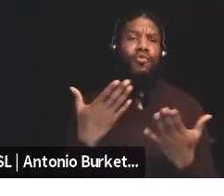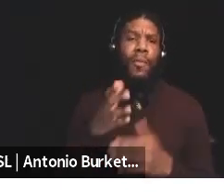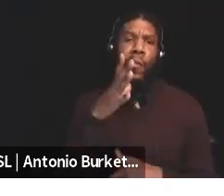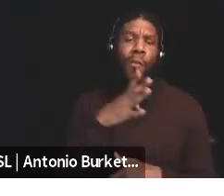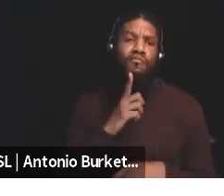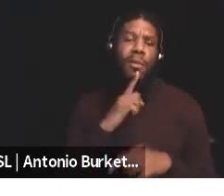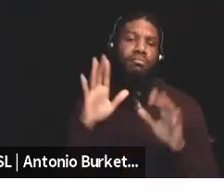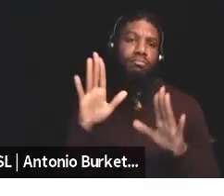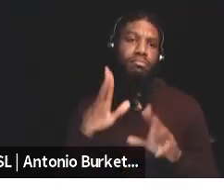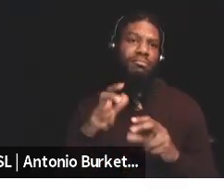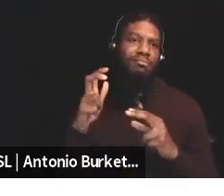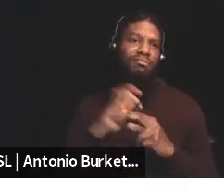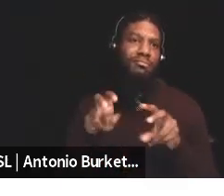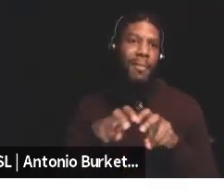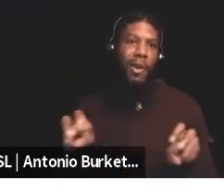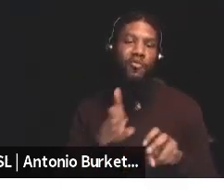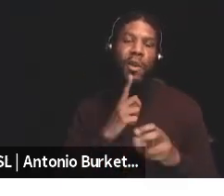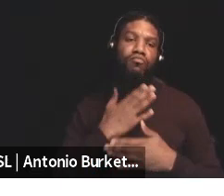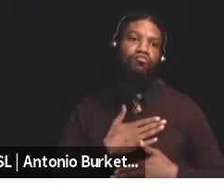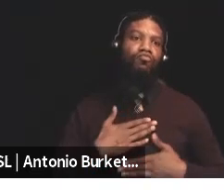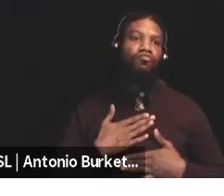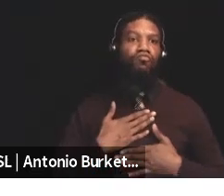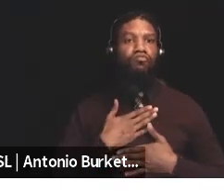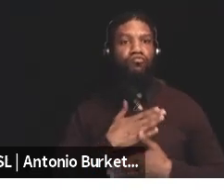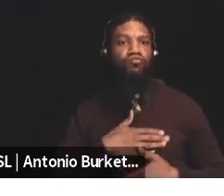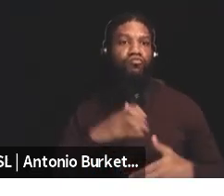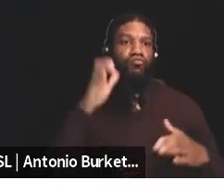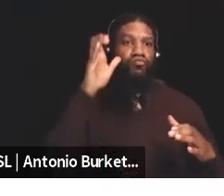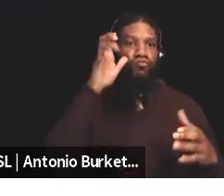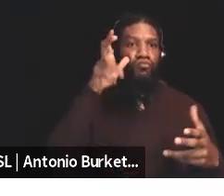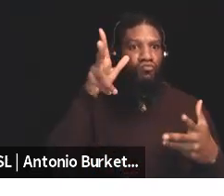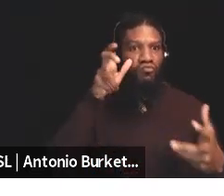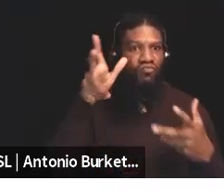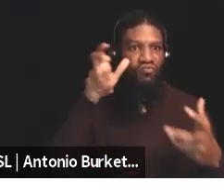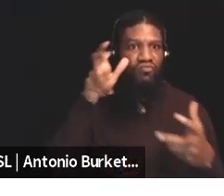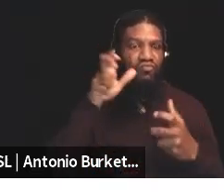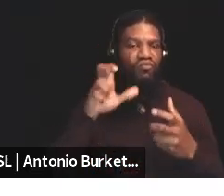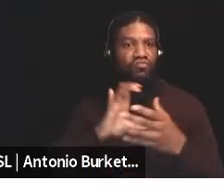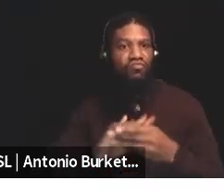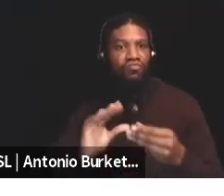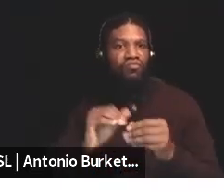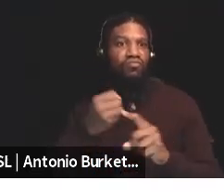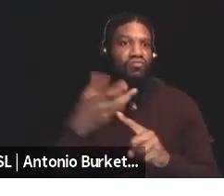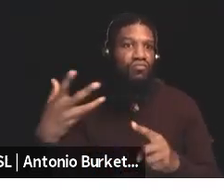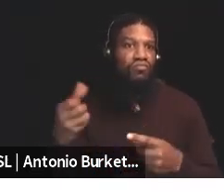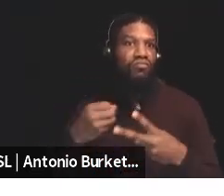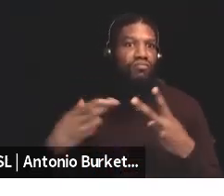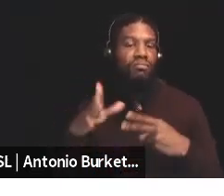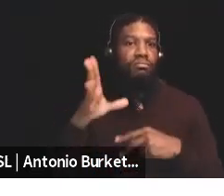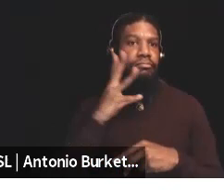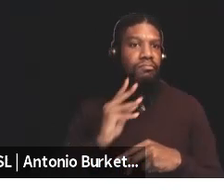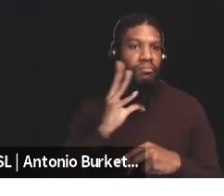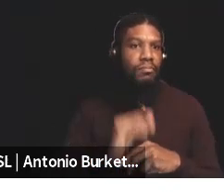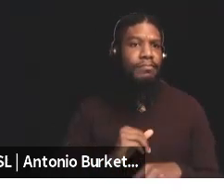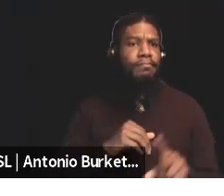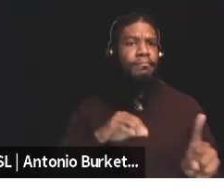I always enjoy hearing folks extrapolate from their experiences. Elle sort of gestured to